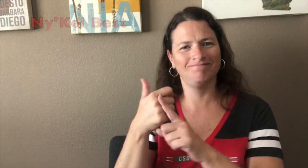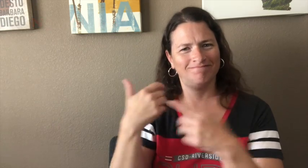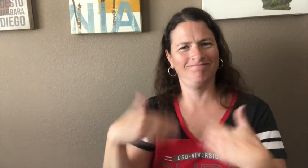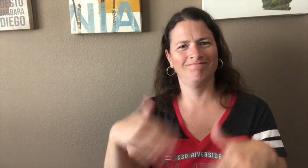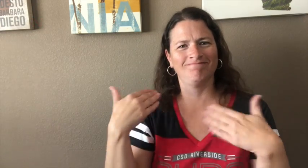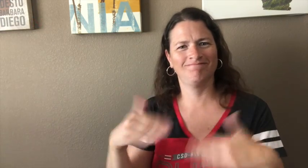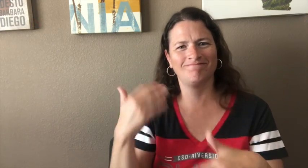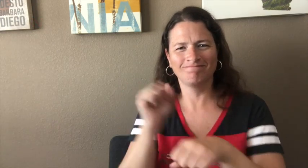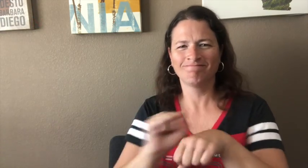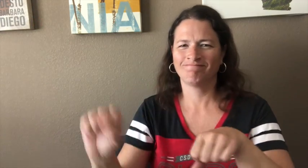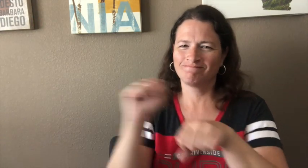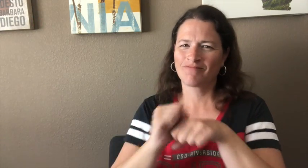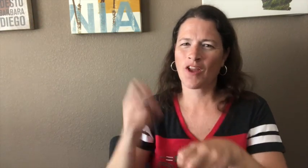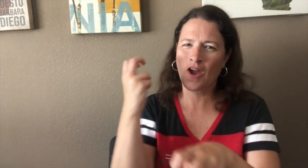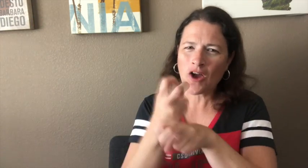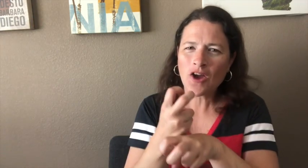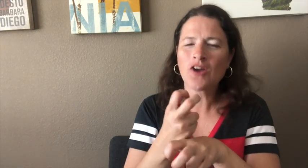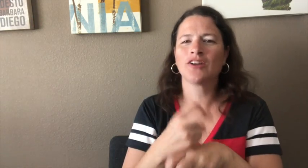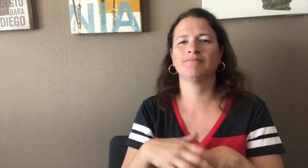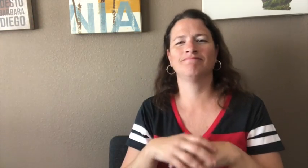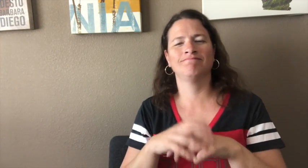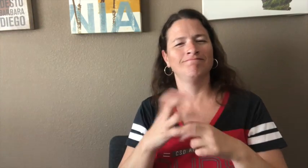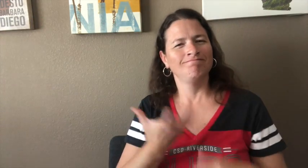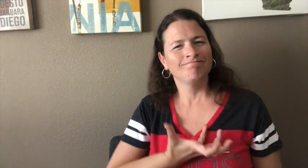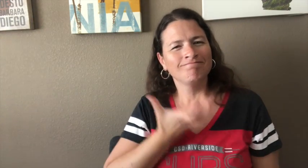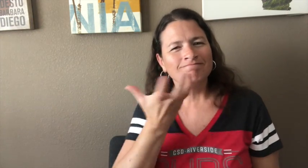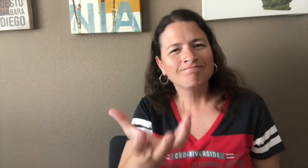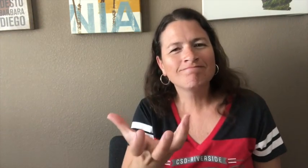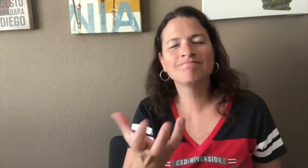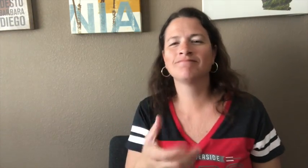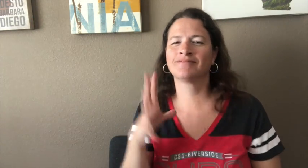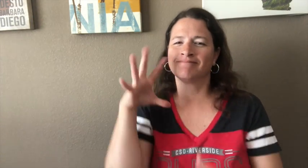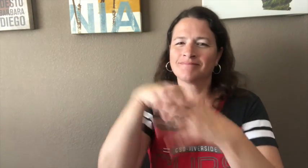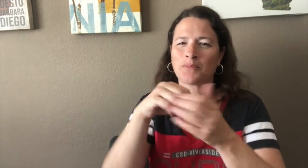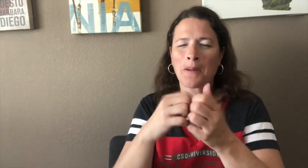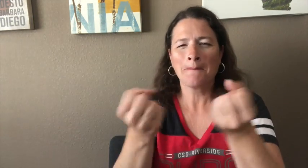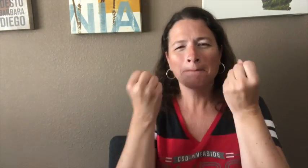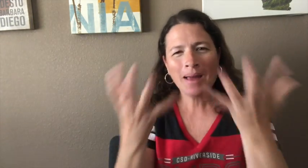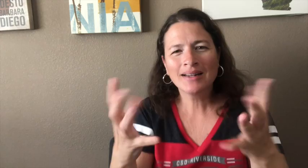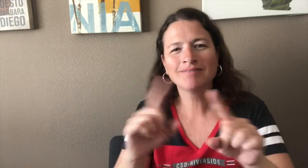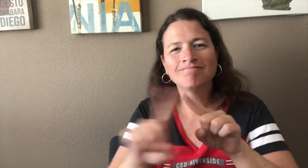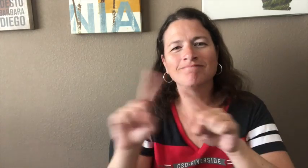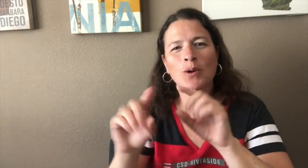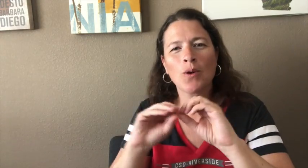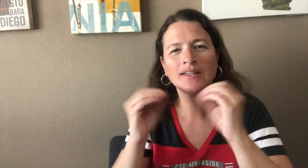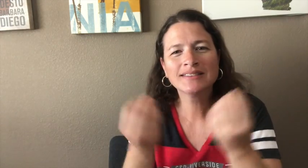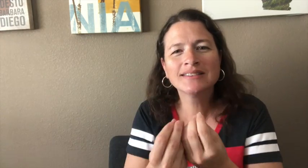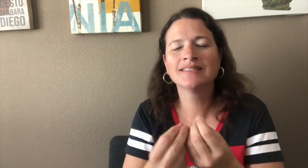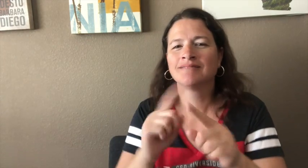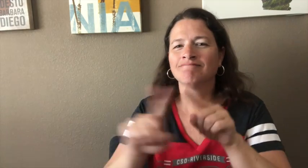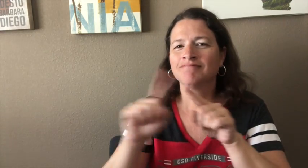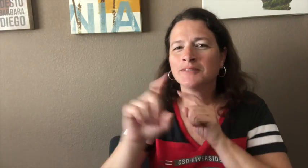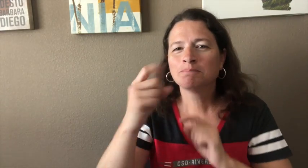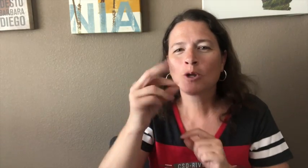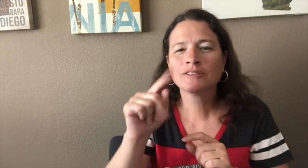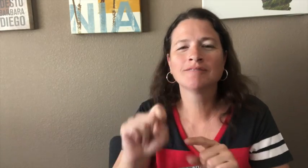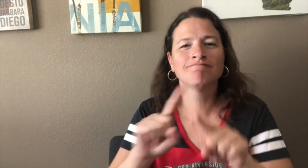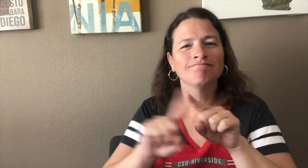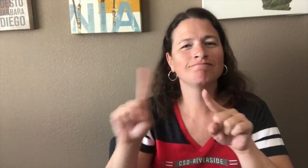Neikell has worked hard. She has really given it. Everything to organizations to